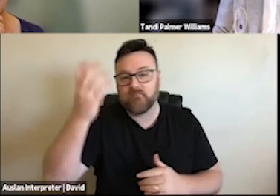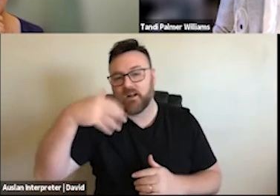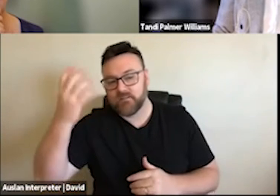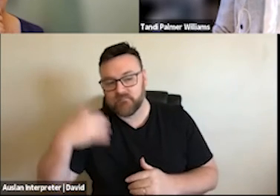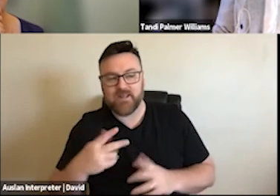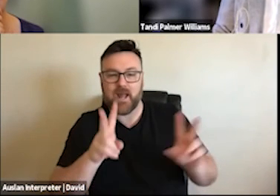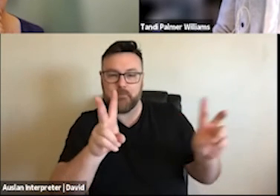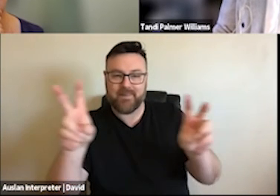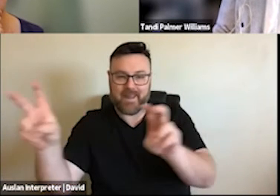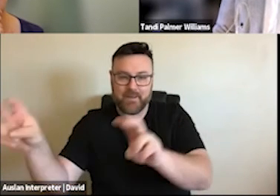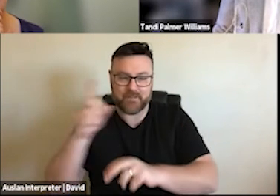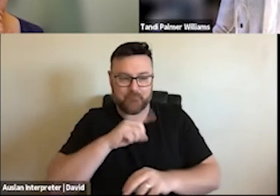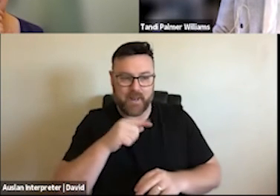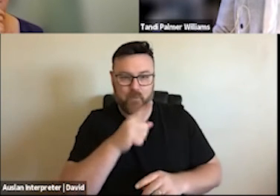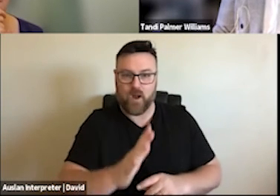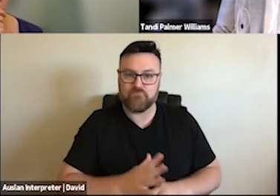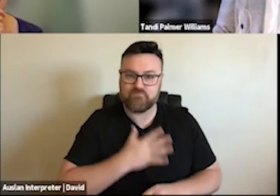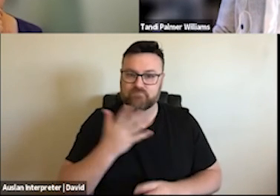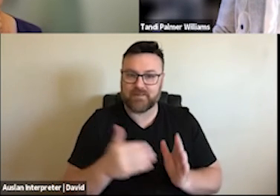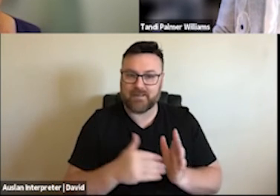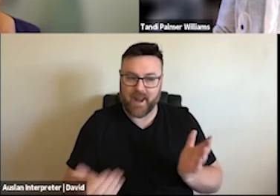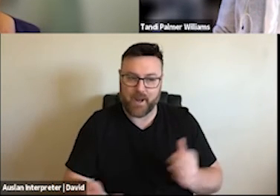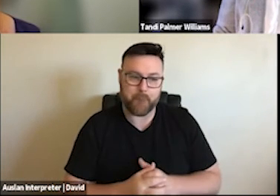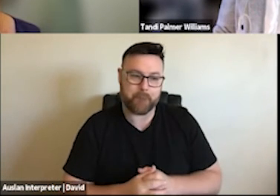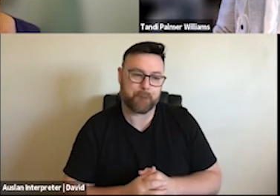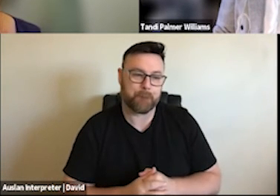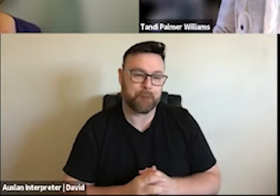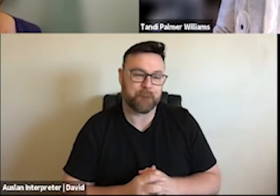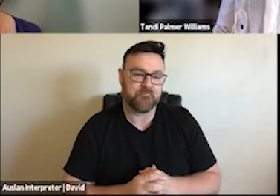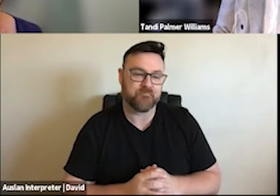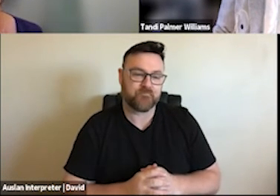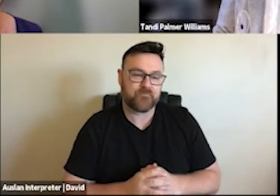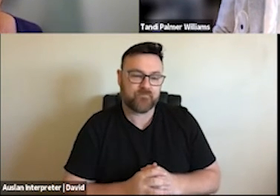I've mentioned this before, but I think as we move through, particularly in our lockdown